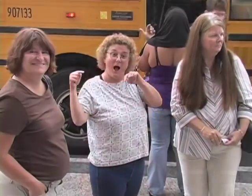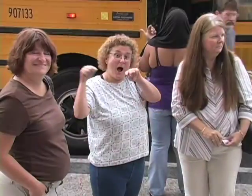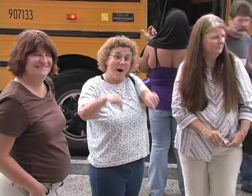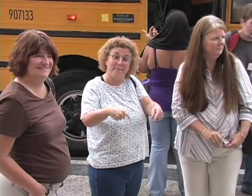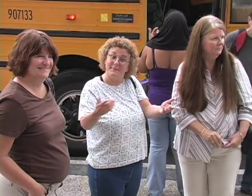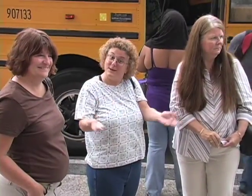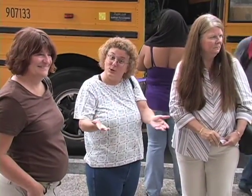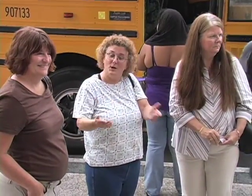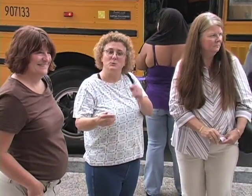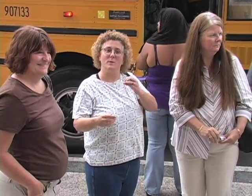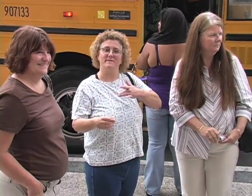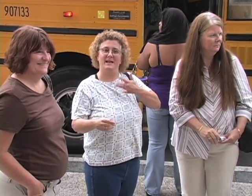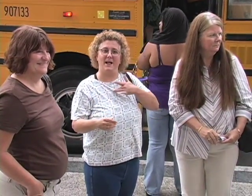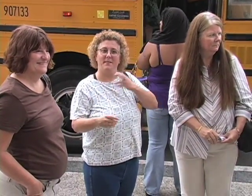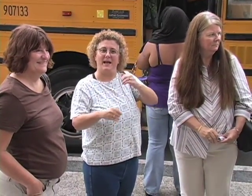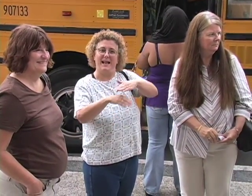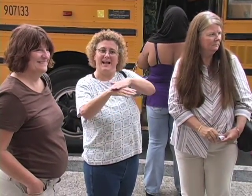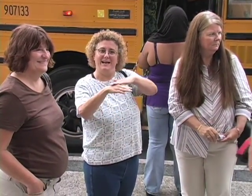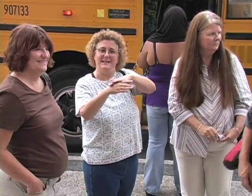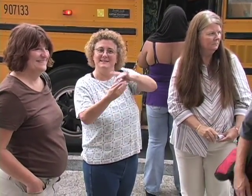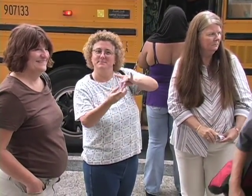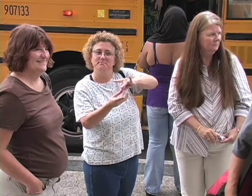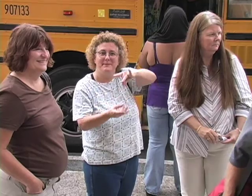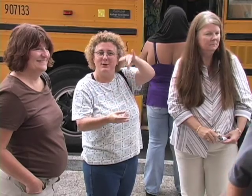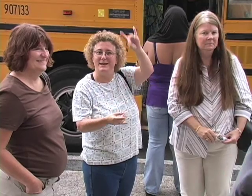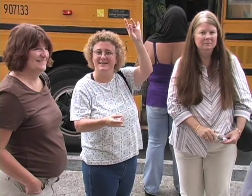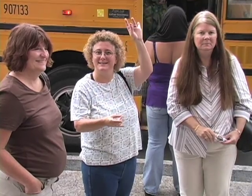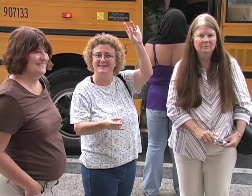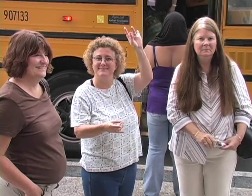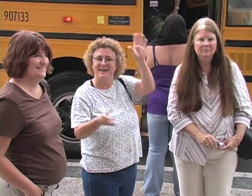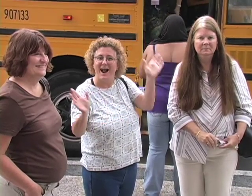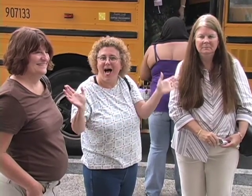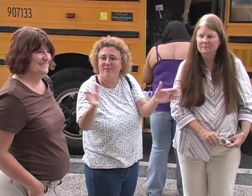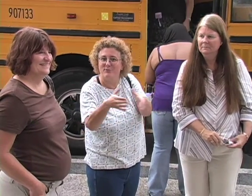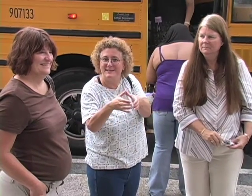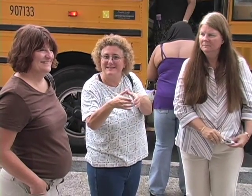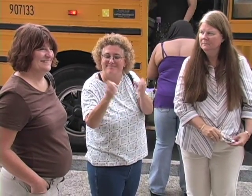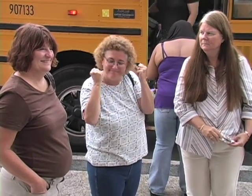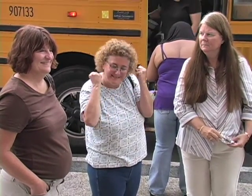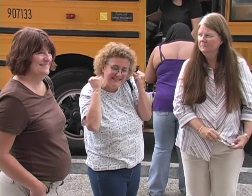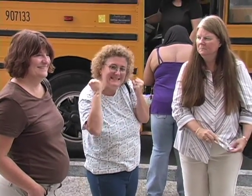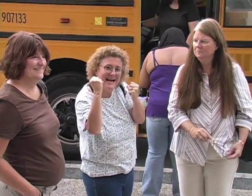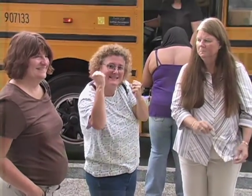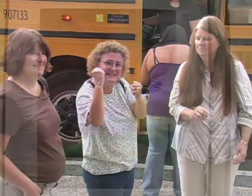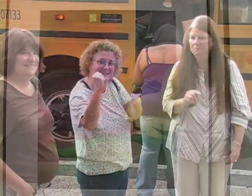We come here to feel Native American Spirit Gathering. YES!